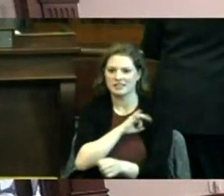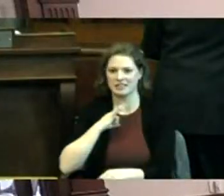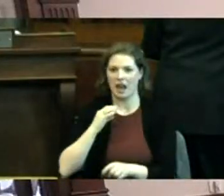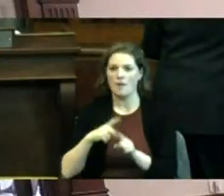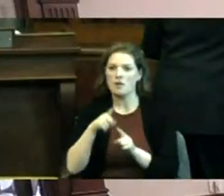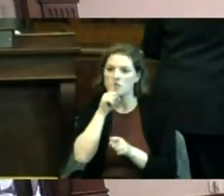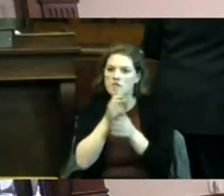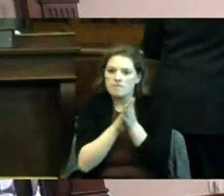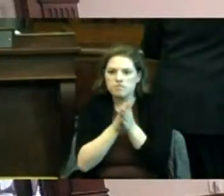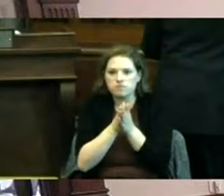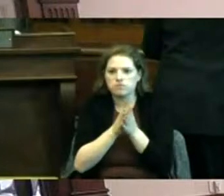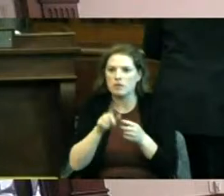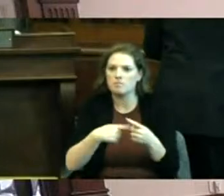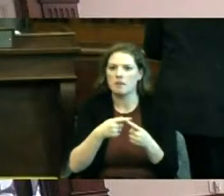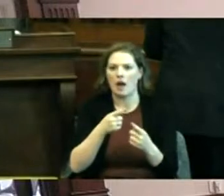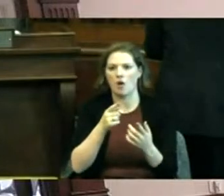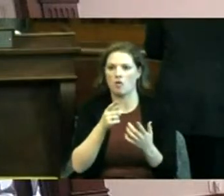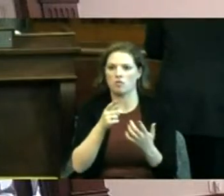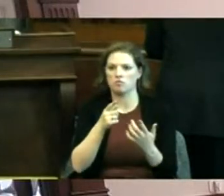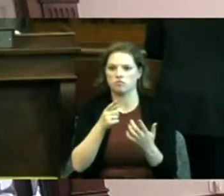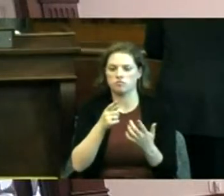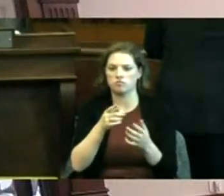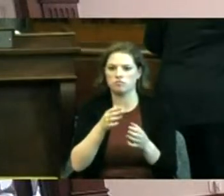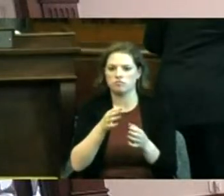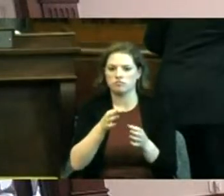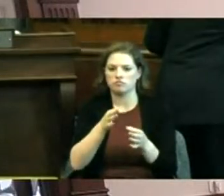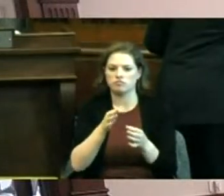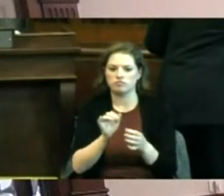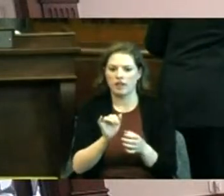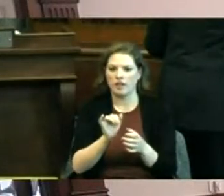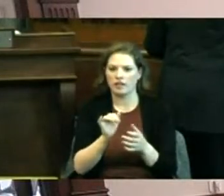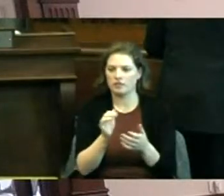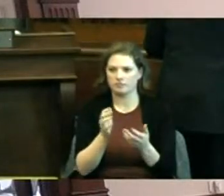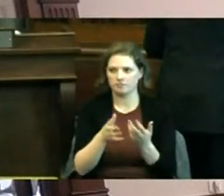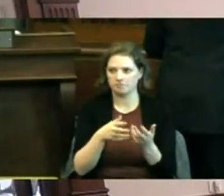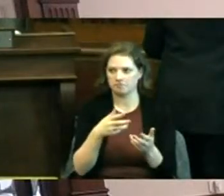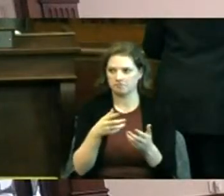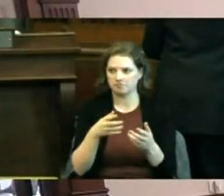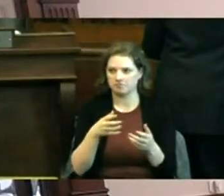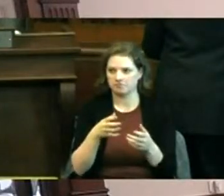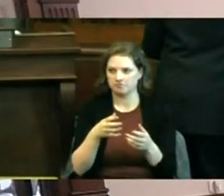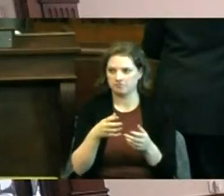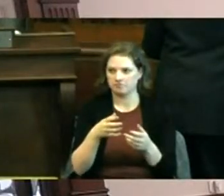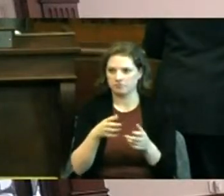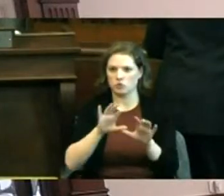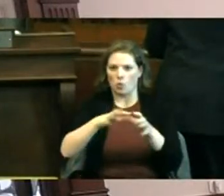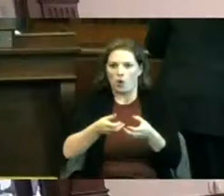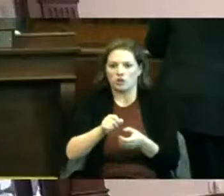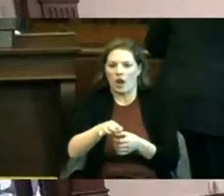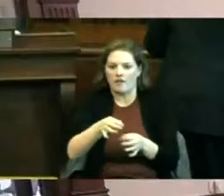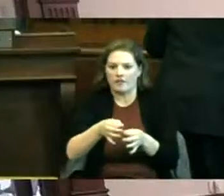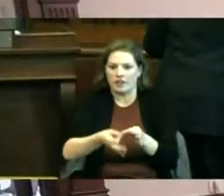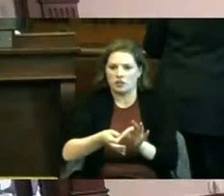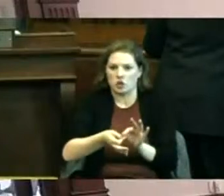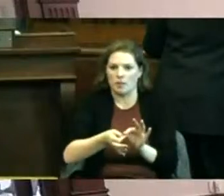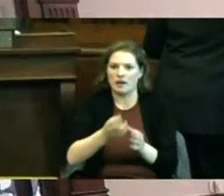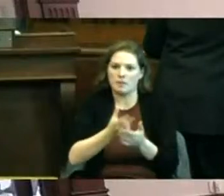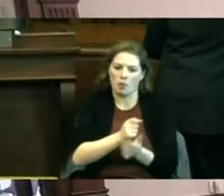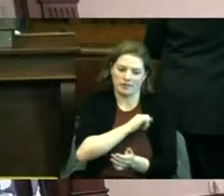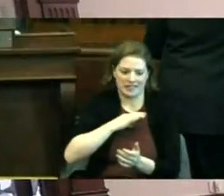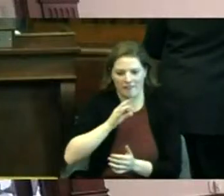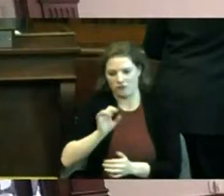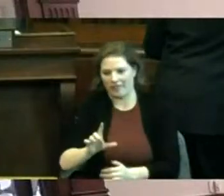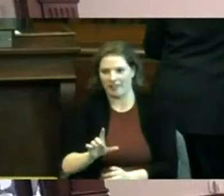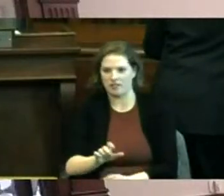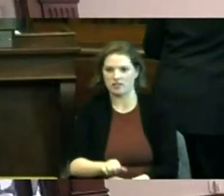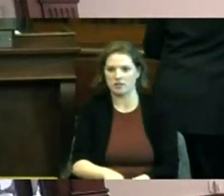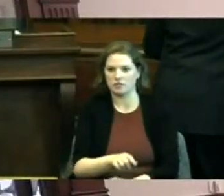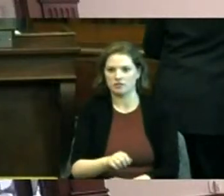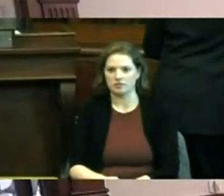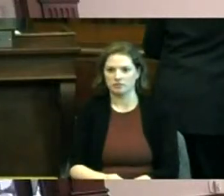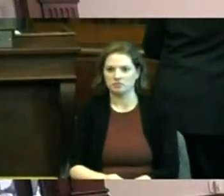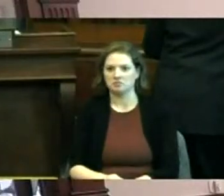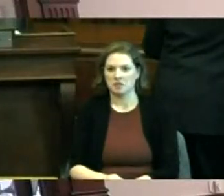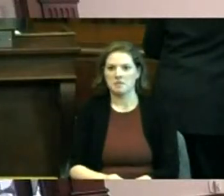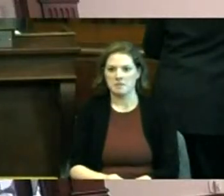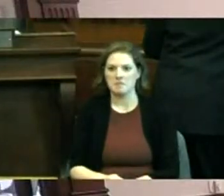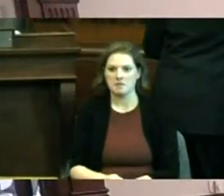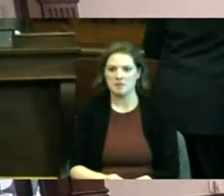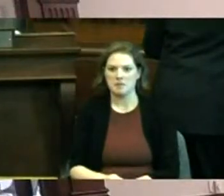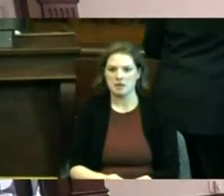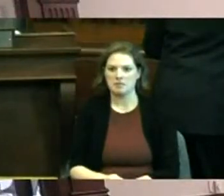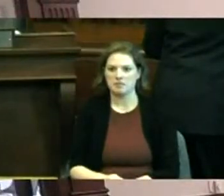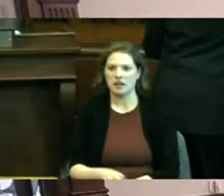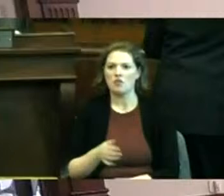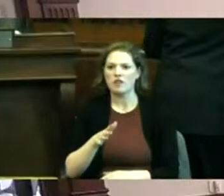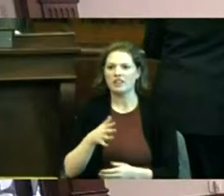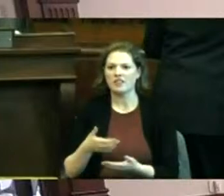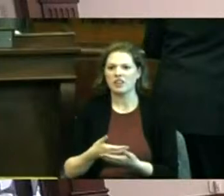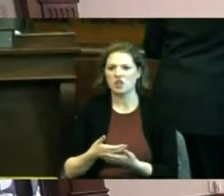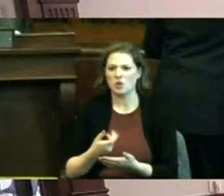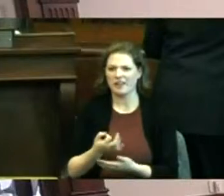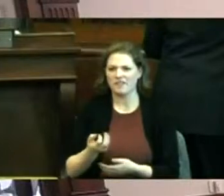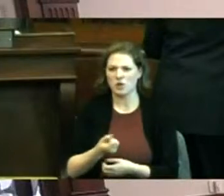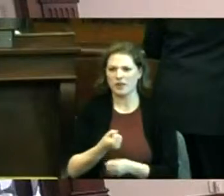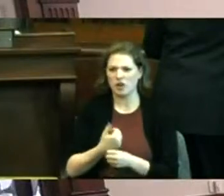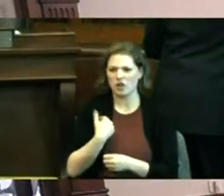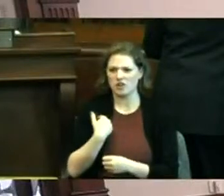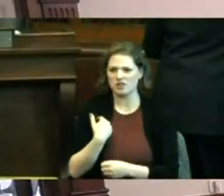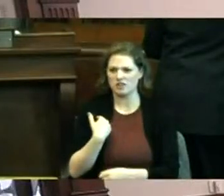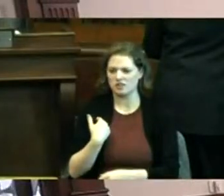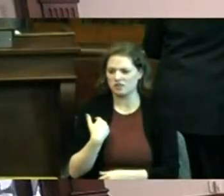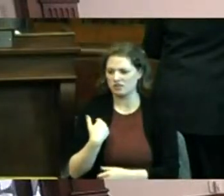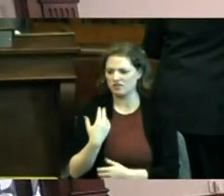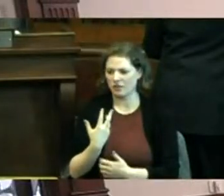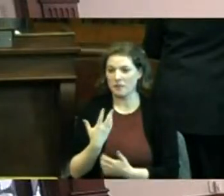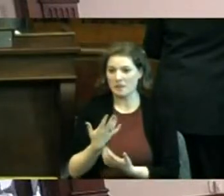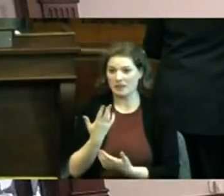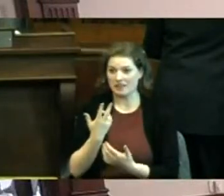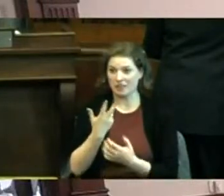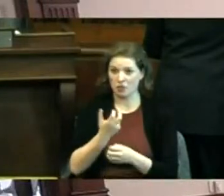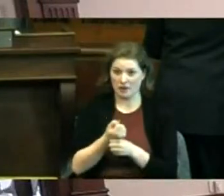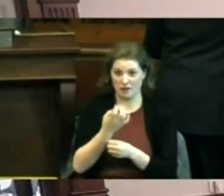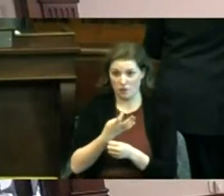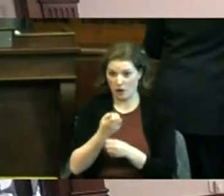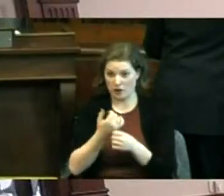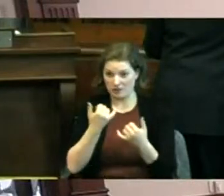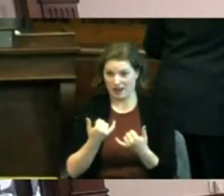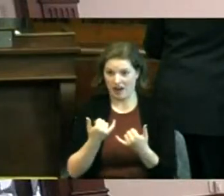answers. And you know. Yeah. I